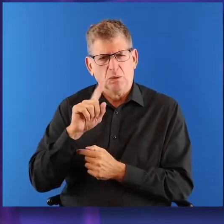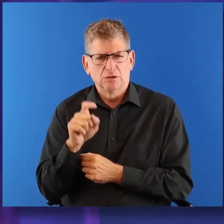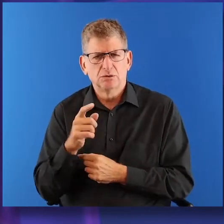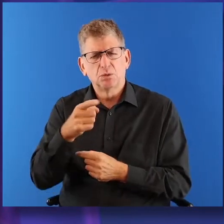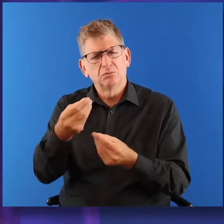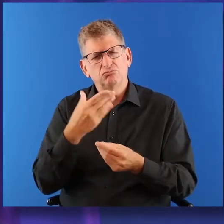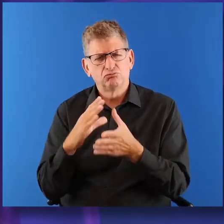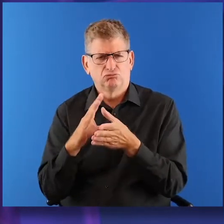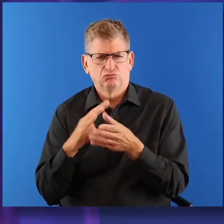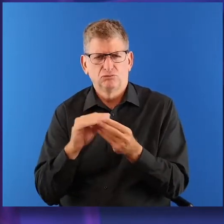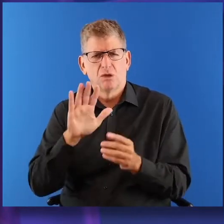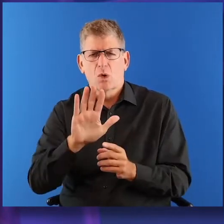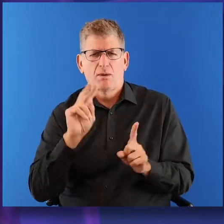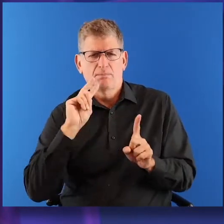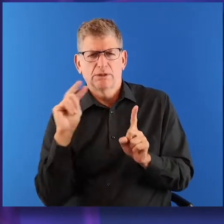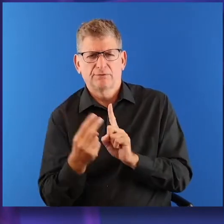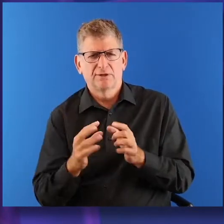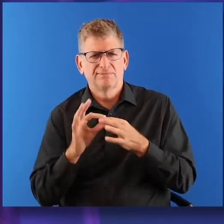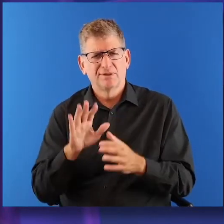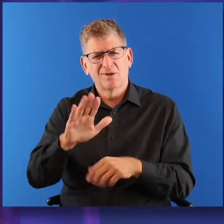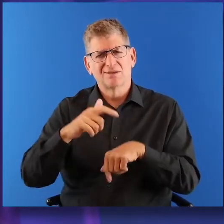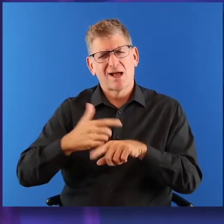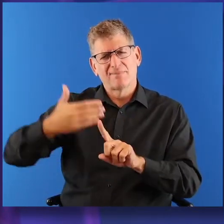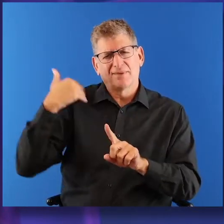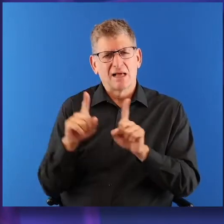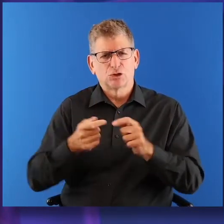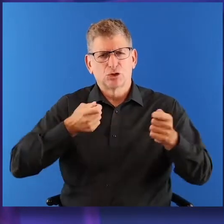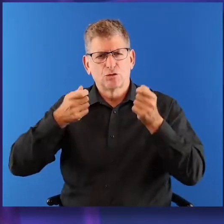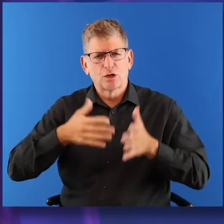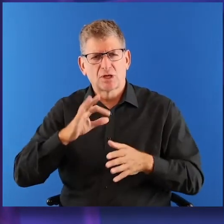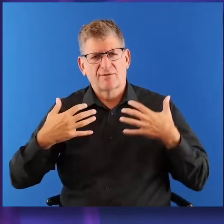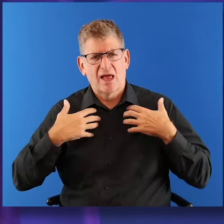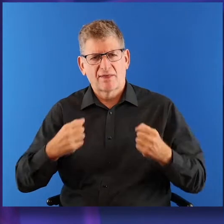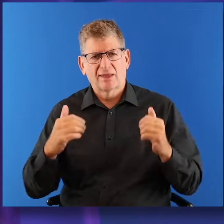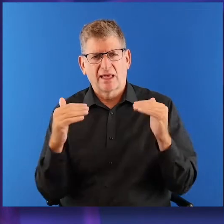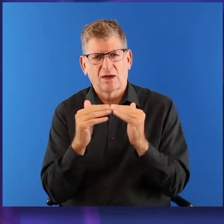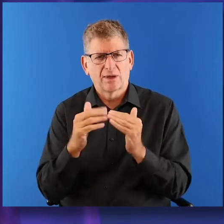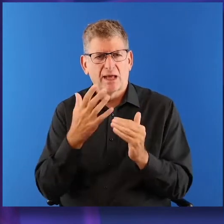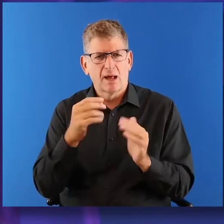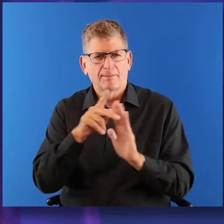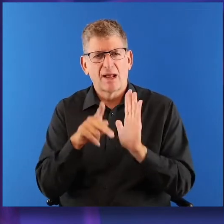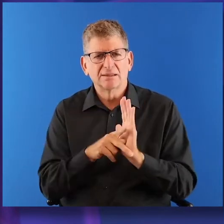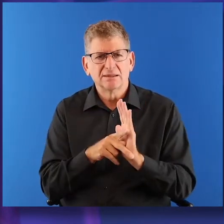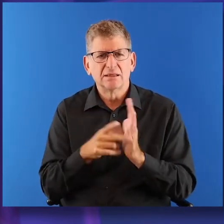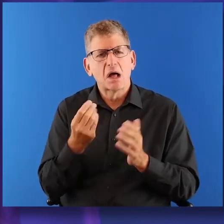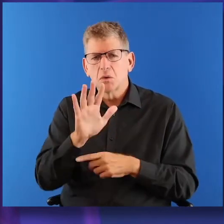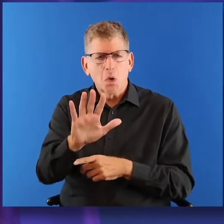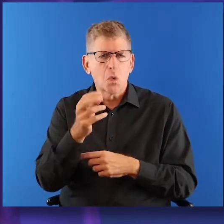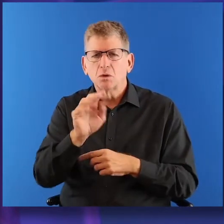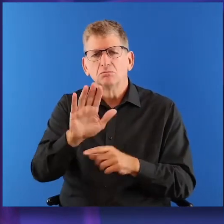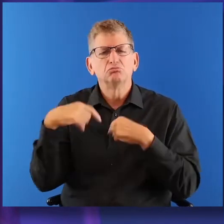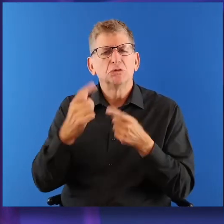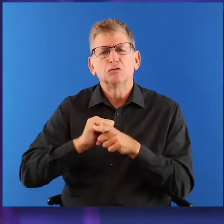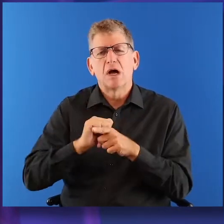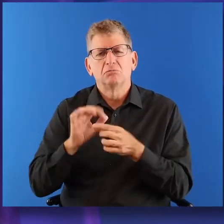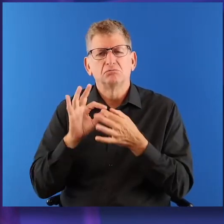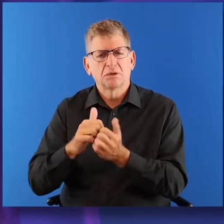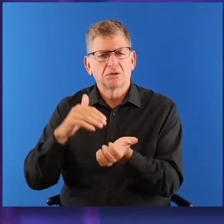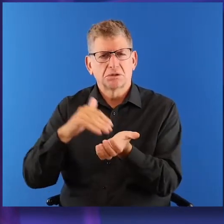your time as Director of Health Equity and Policy and just your own training as a doctor, what was the current state of